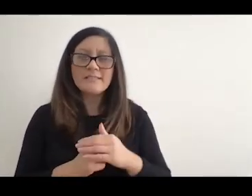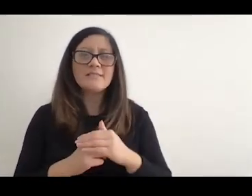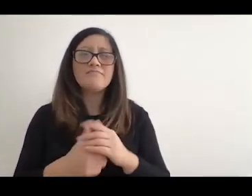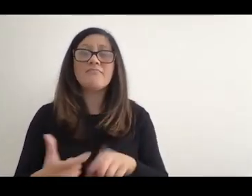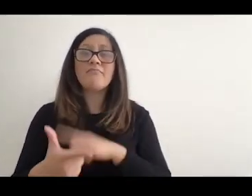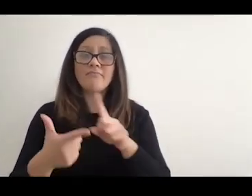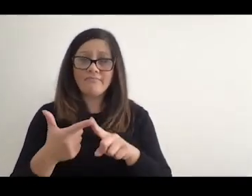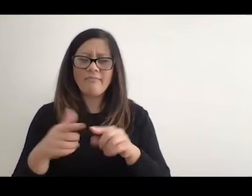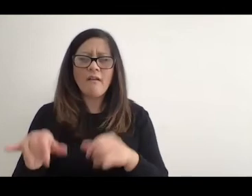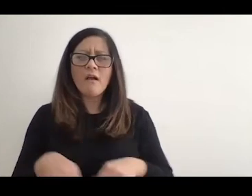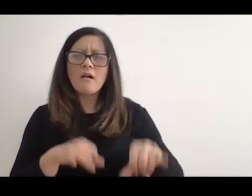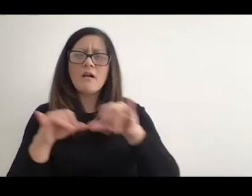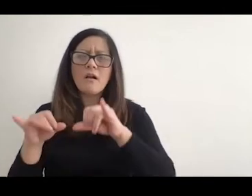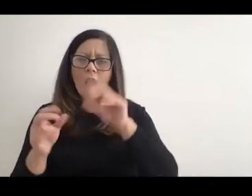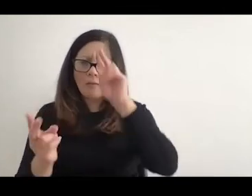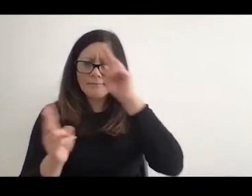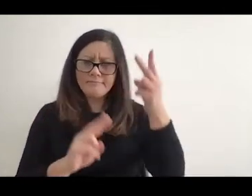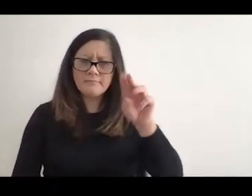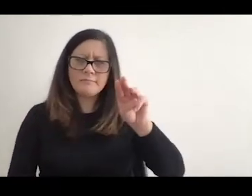even being a person with a disability?